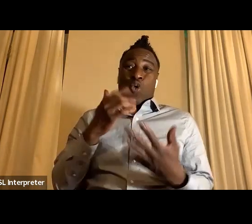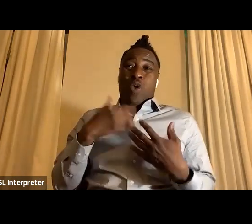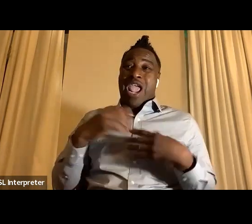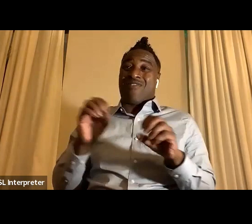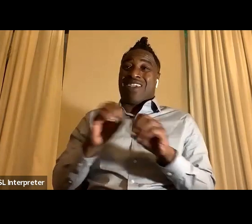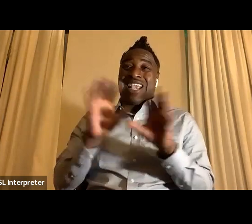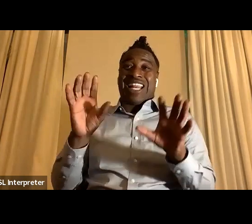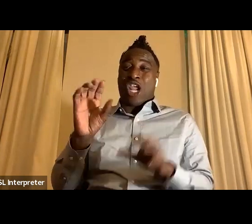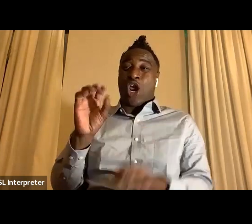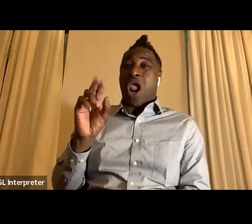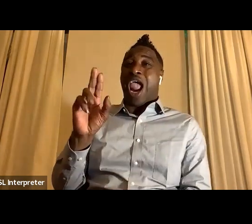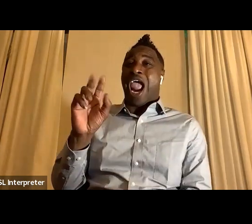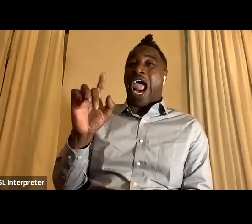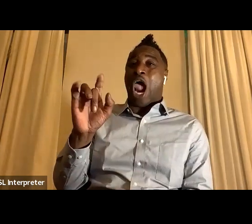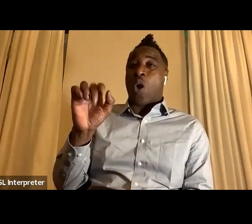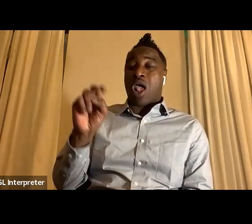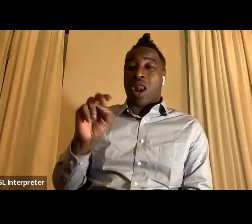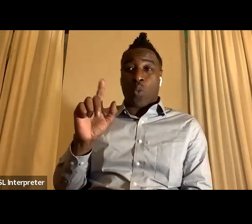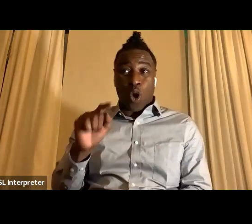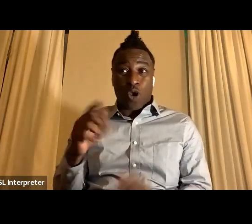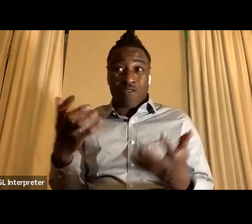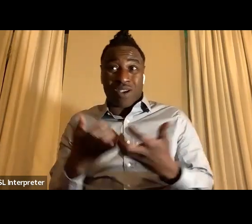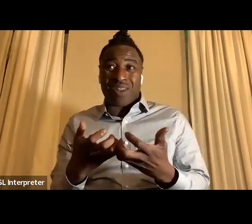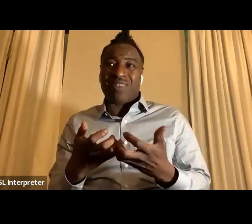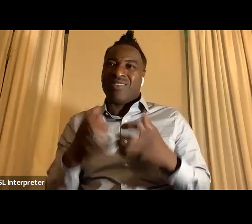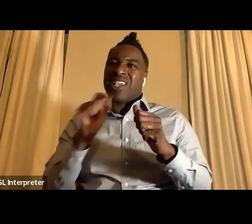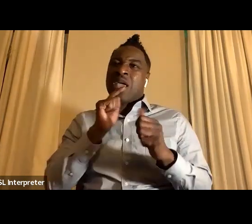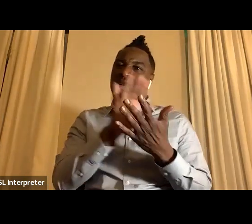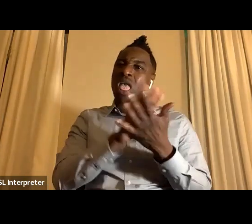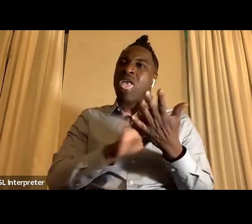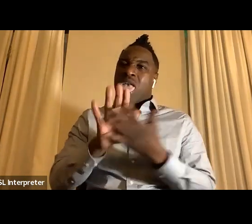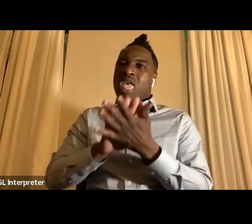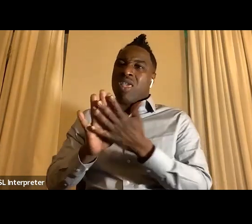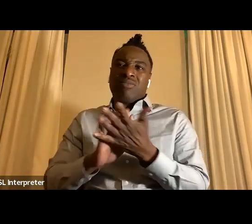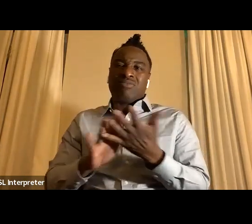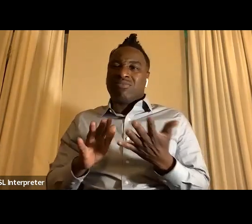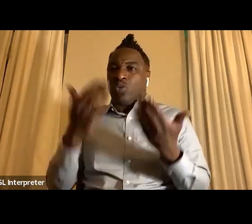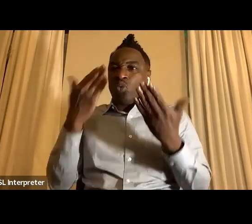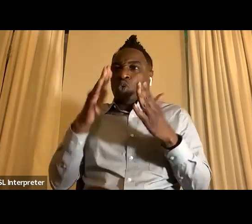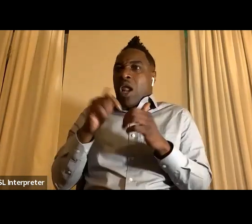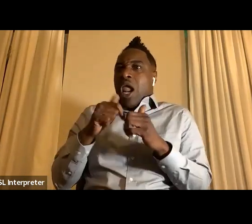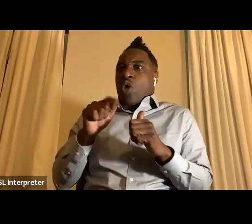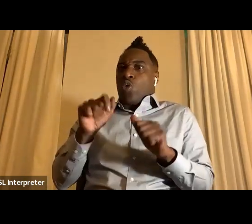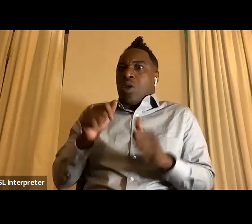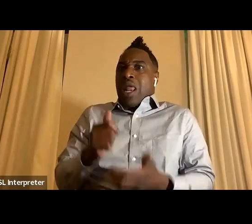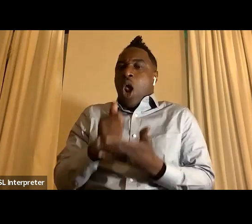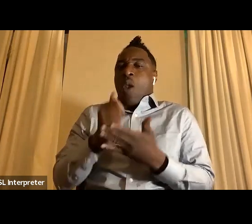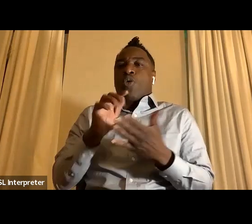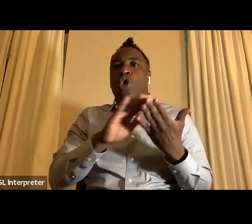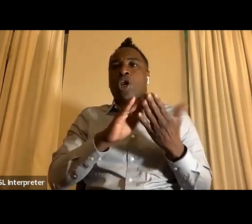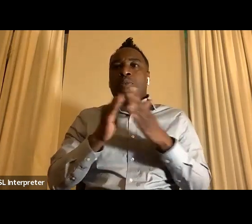and not so certain of how you can assist or step up in your community. So I think having such a clear,